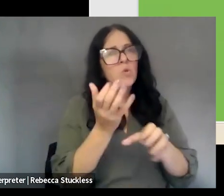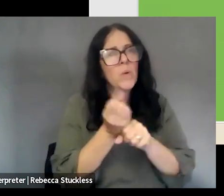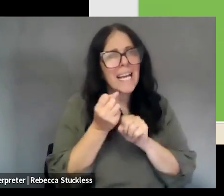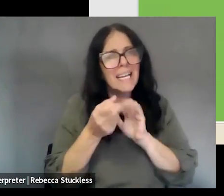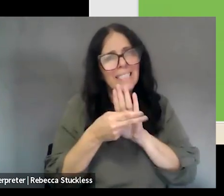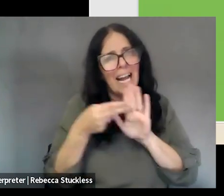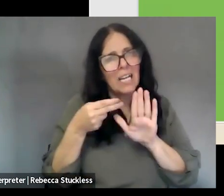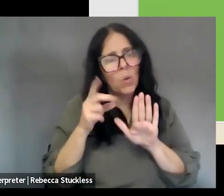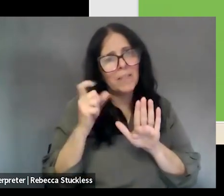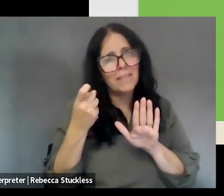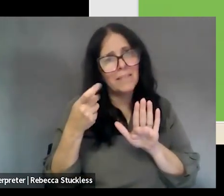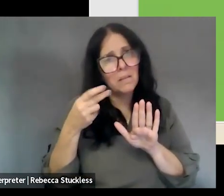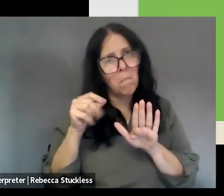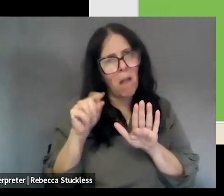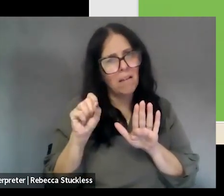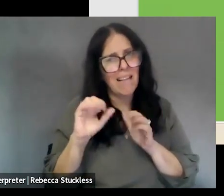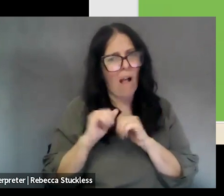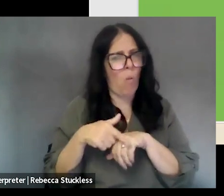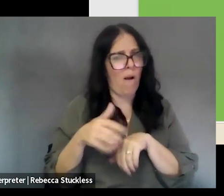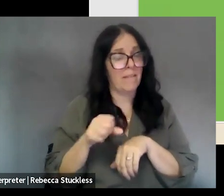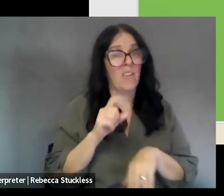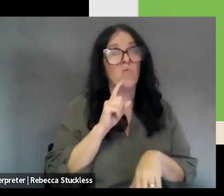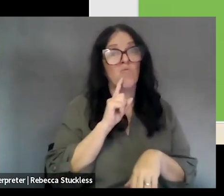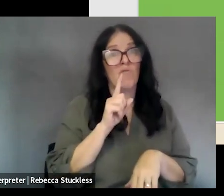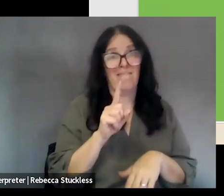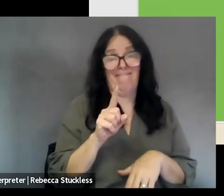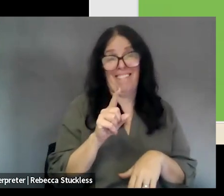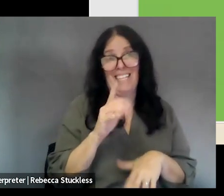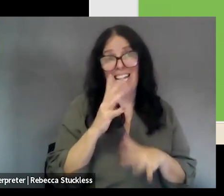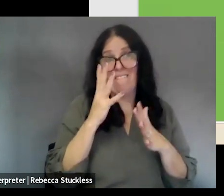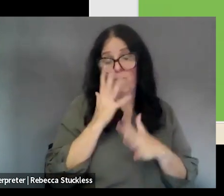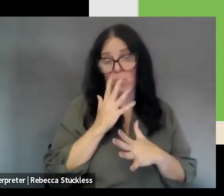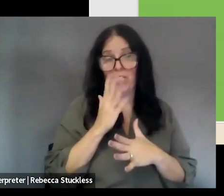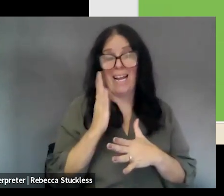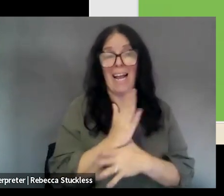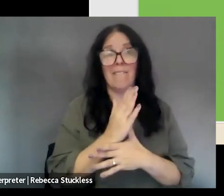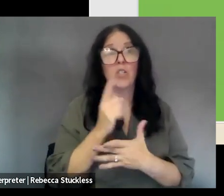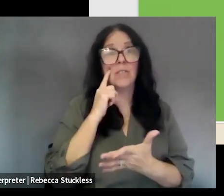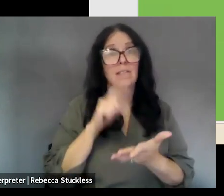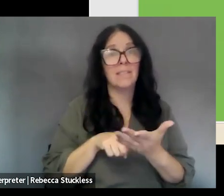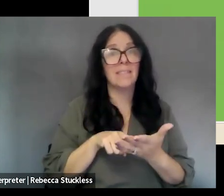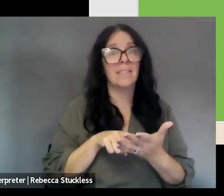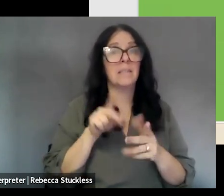Unfortunately, the average time uh that we are seeing is that it takes about seven